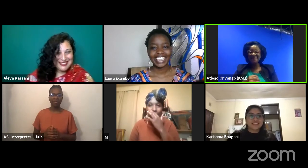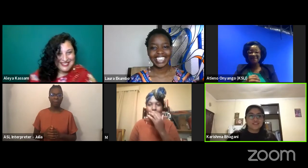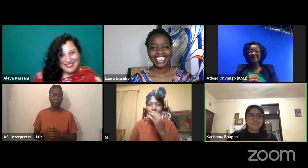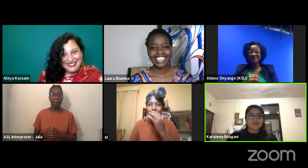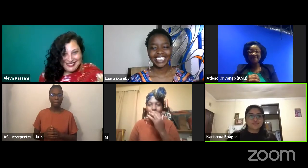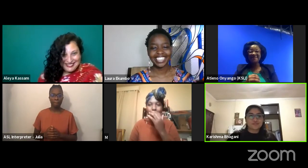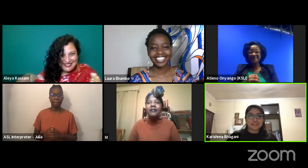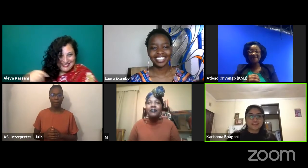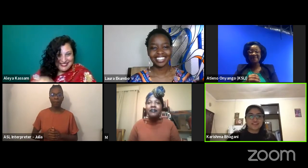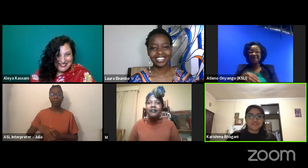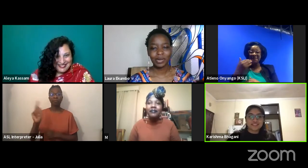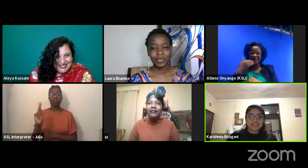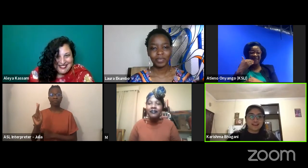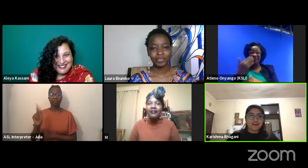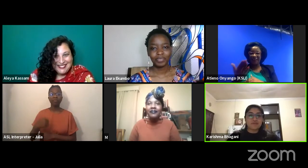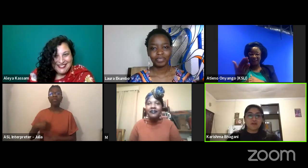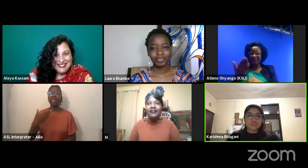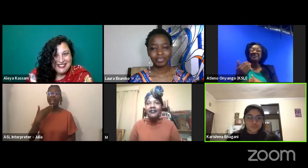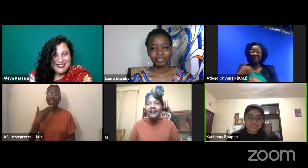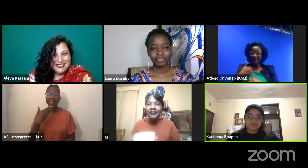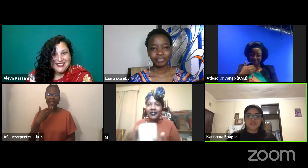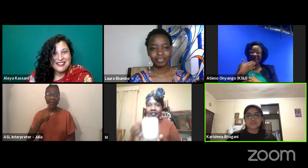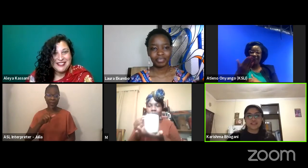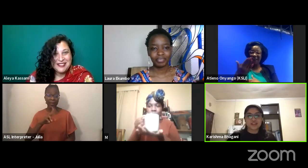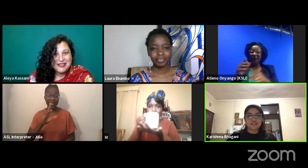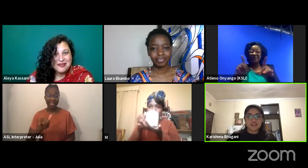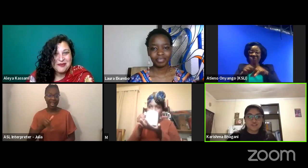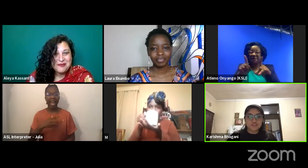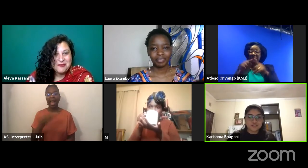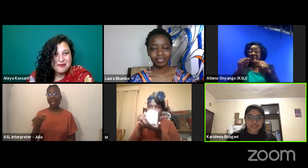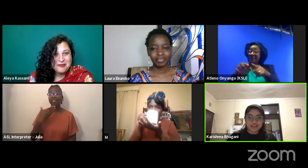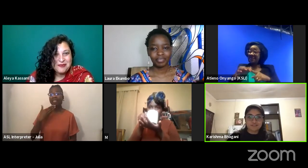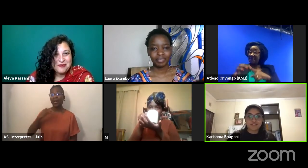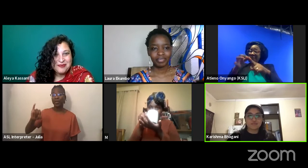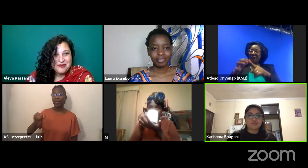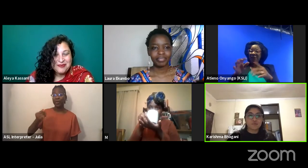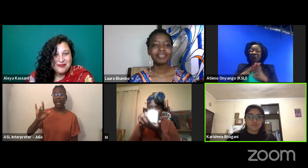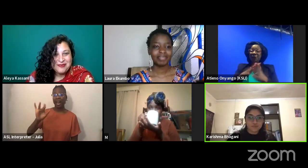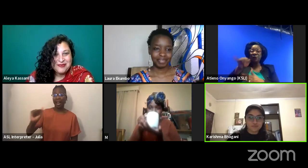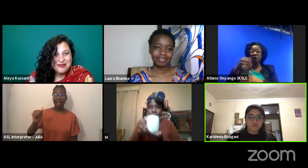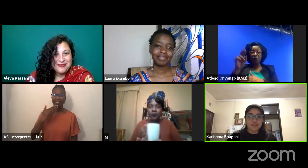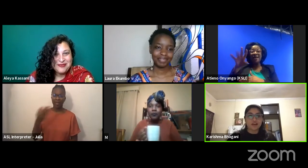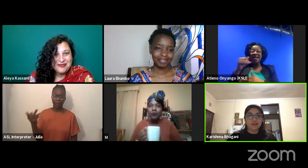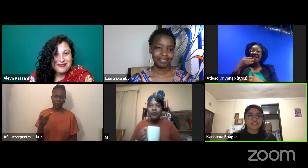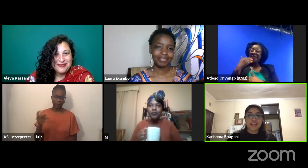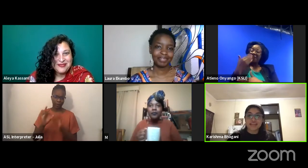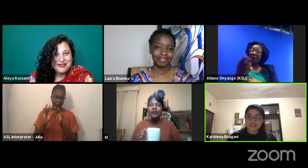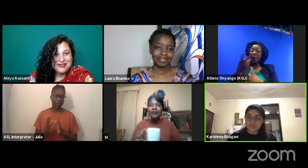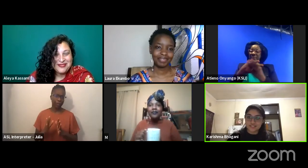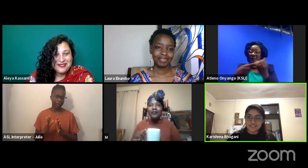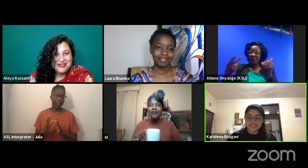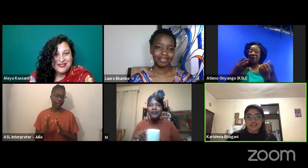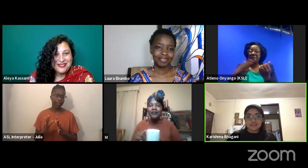Thank you so much for being here Lucy, also just a special shout out to Julia. Thank you both of you for being our sign interpreters